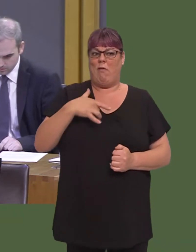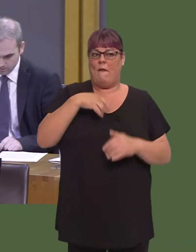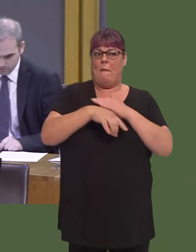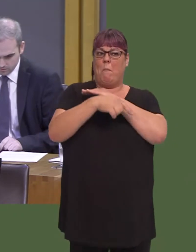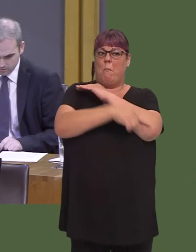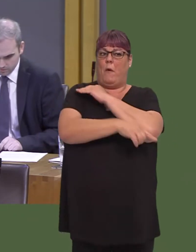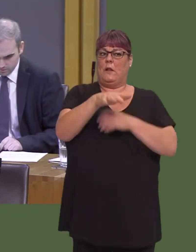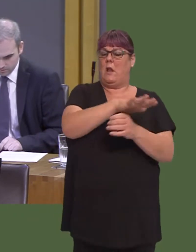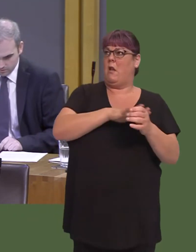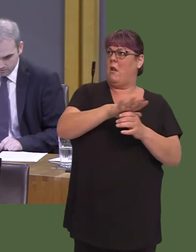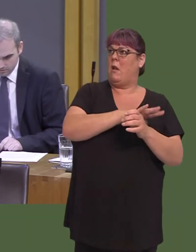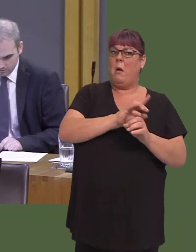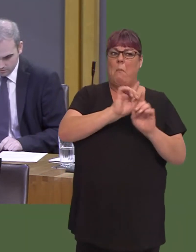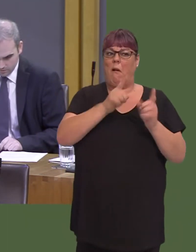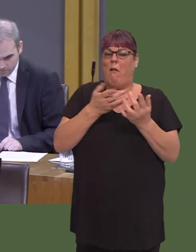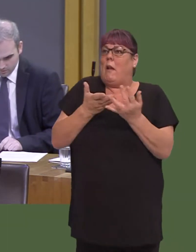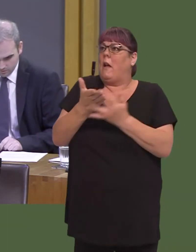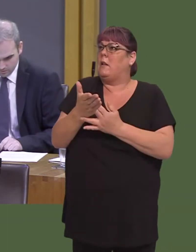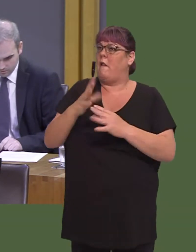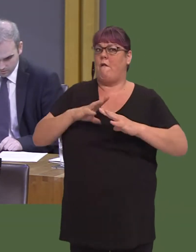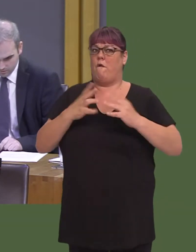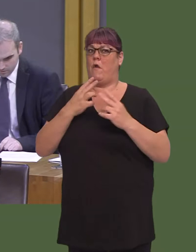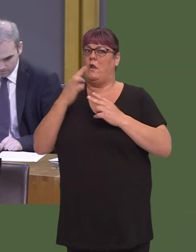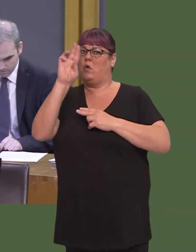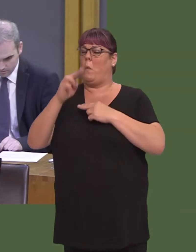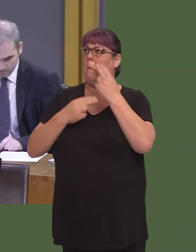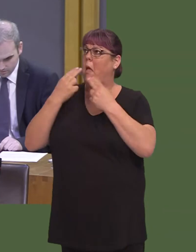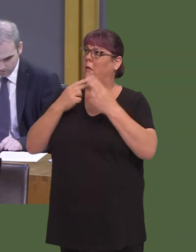His hypocrisy is almost breathtaking. On the one hand, he says we need more scrutiny, and